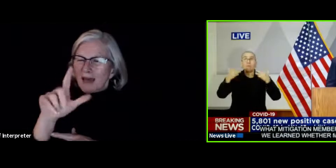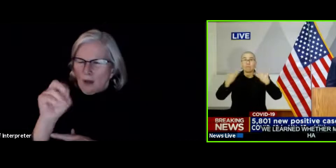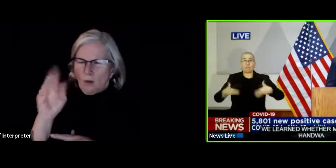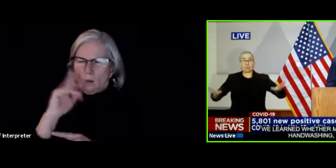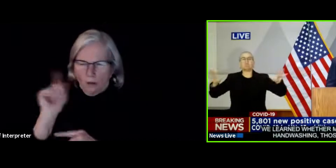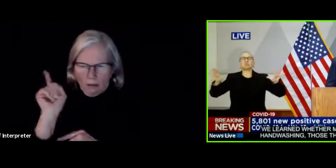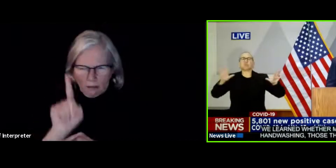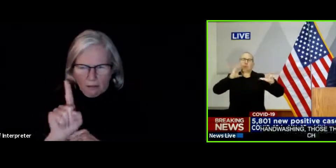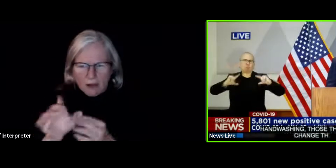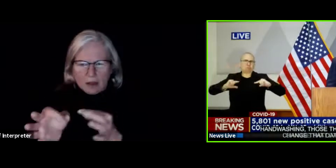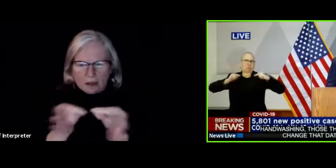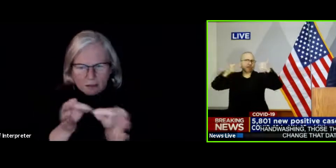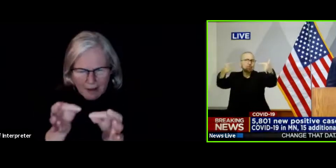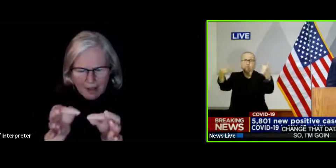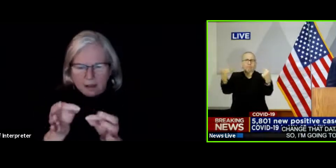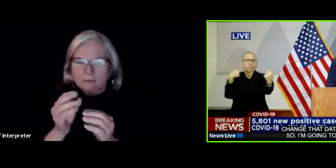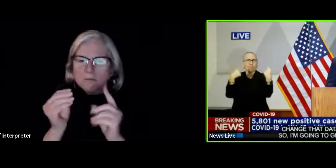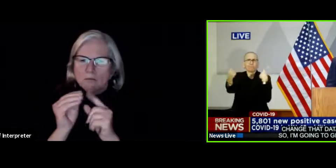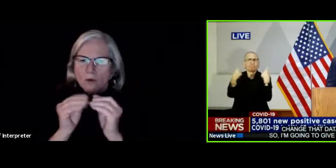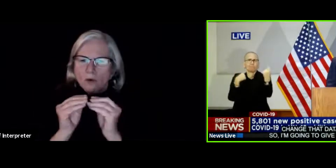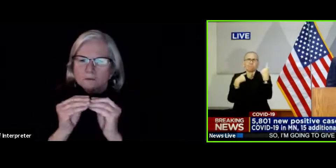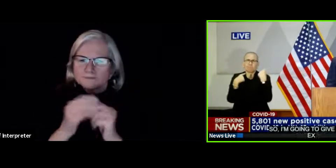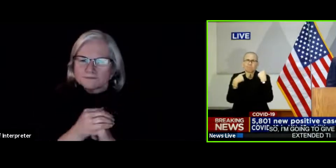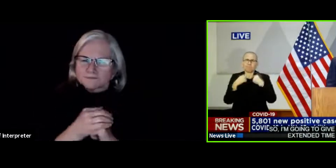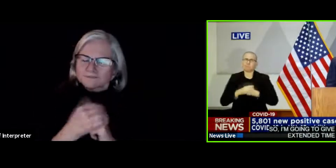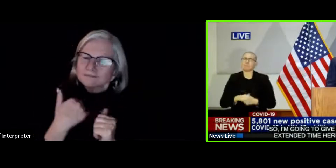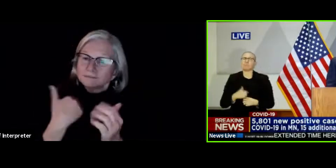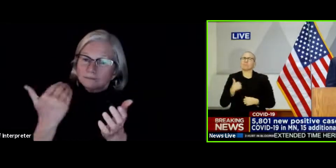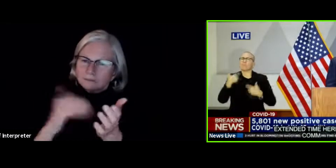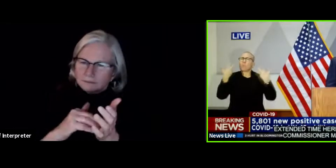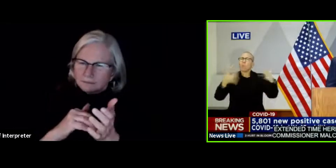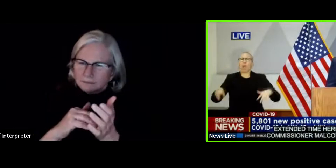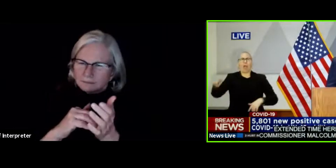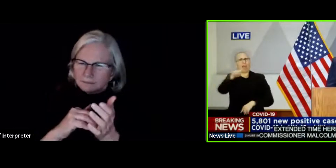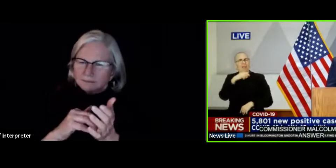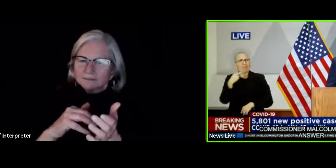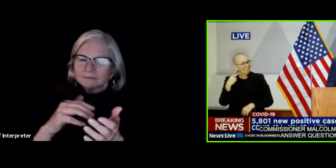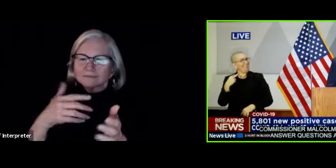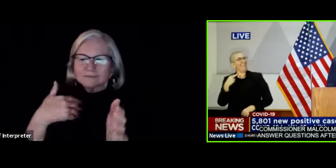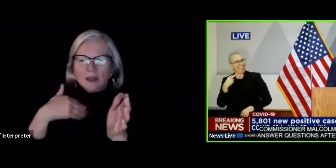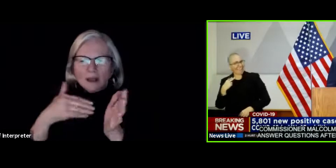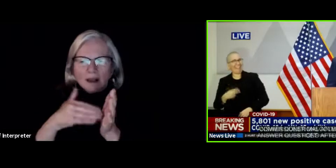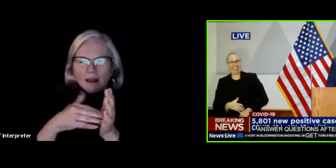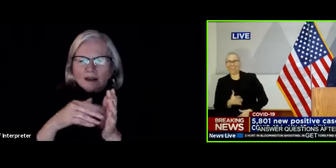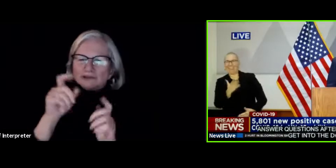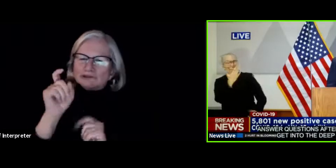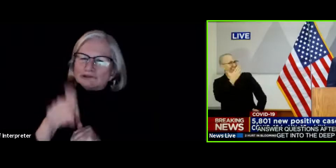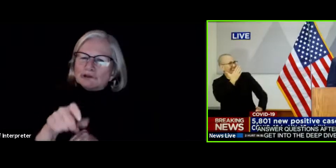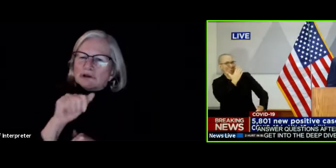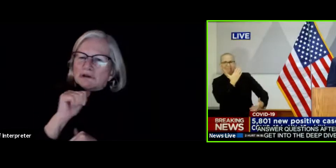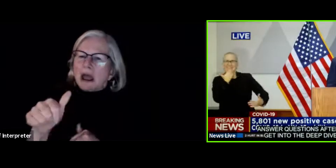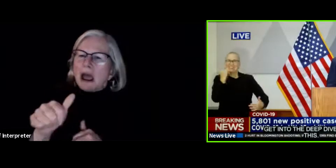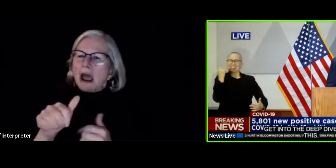BE PATTED ON THE BACK FOR DOING WHAT YOU'RE SUPPOSED DO BUT I WOULD ALSO SAY WHAT WE NEED TO RECOGNIZE THE DEPARTMENT OF